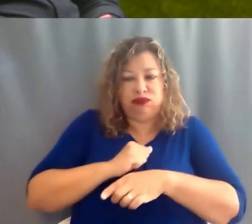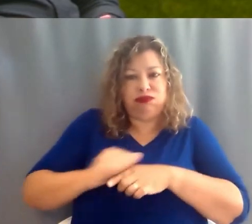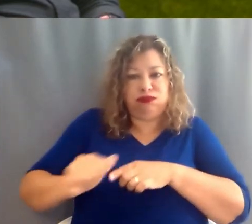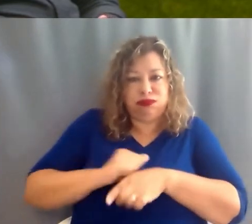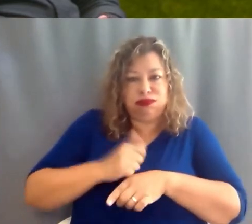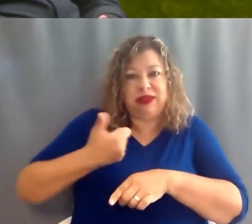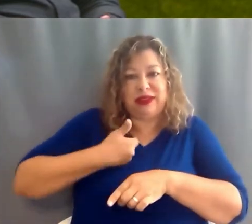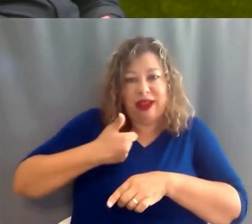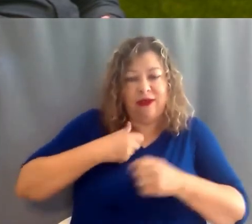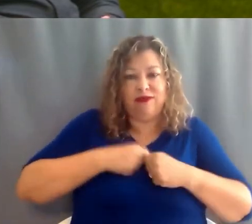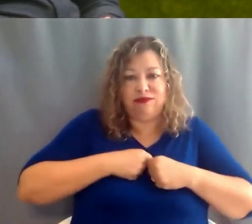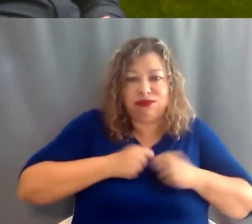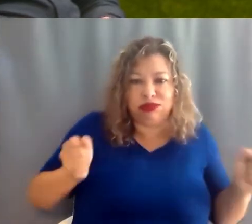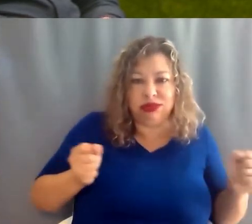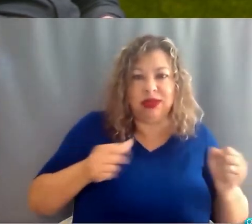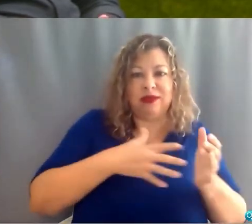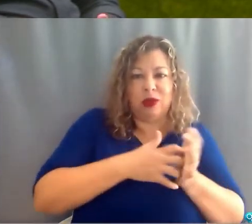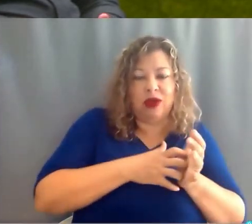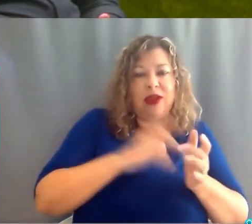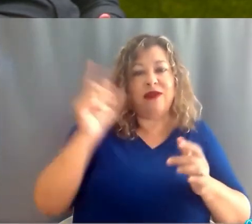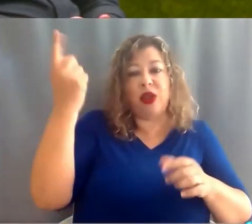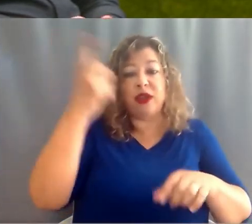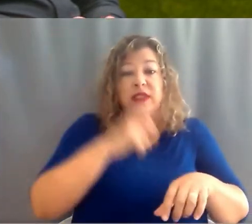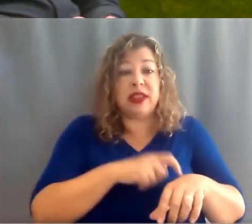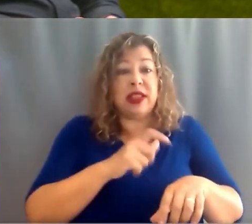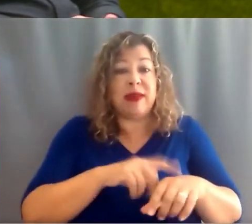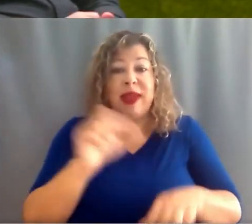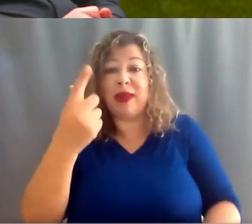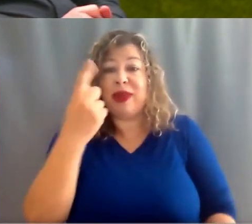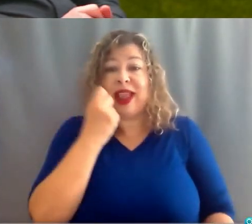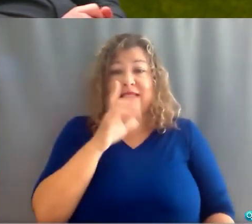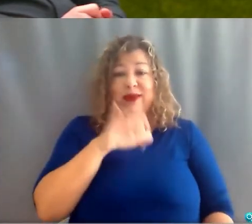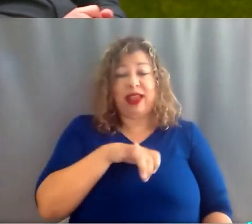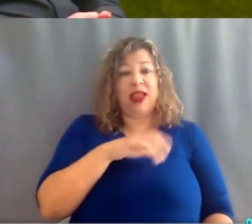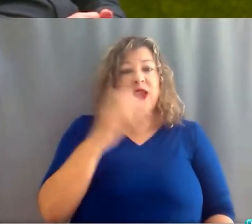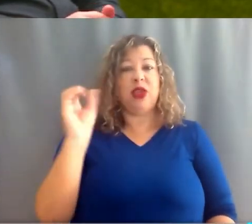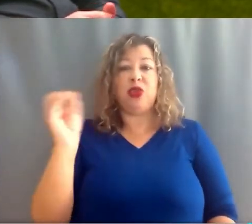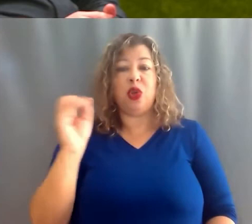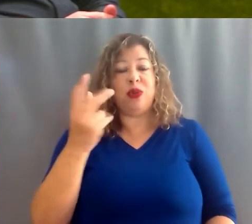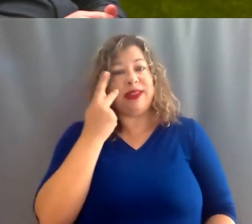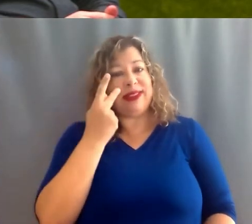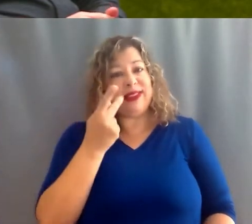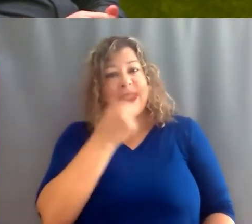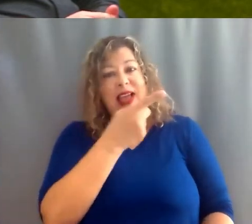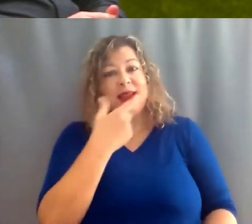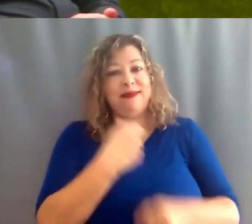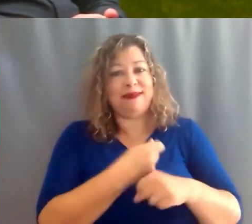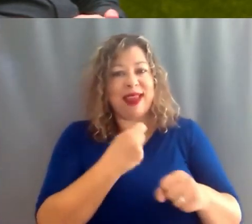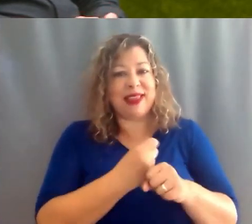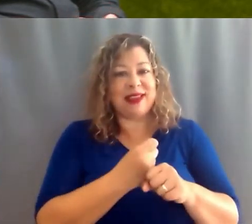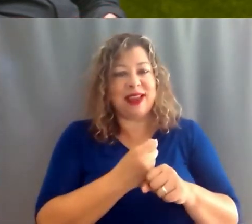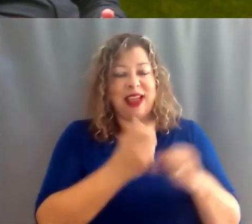This might be the first time anyone has ever asked me about this. No one's seen this. I finished it probably at the beginning of the pandemic.